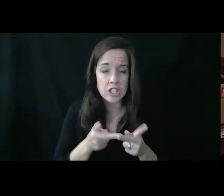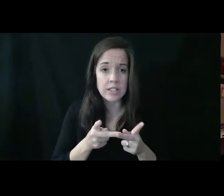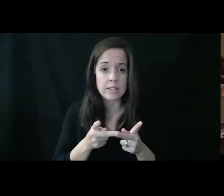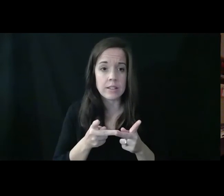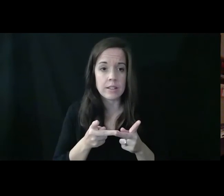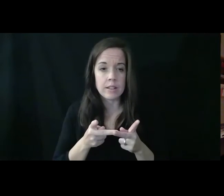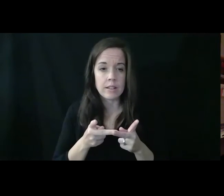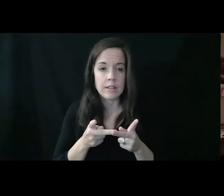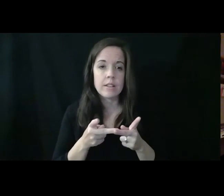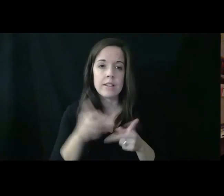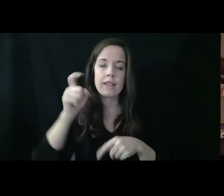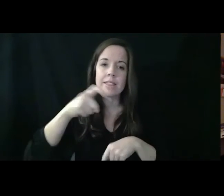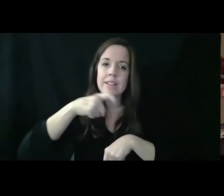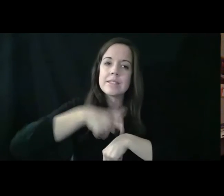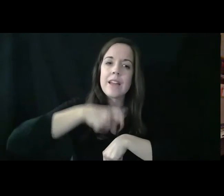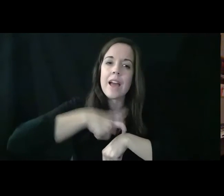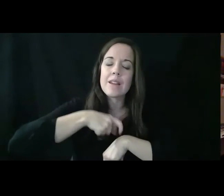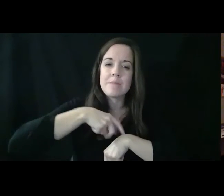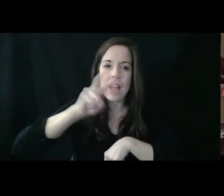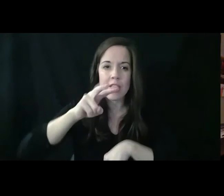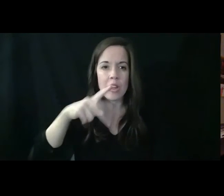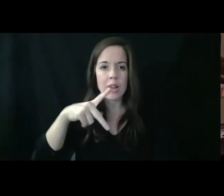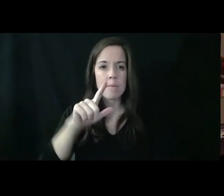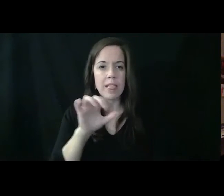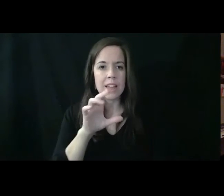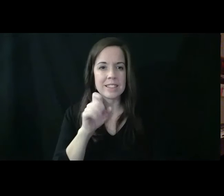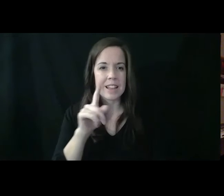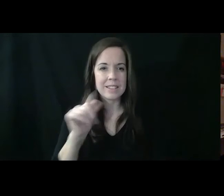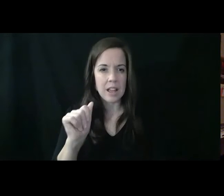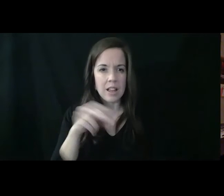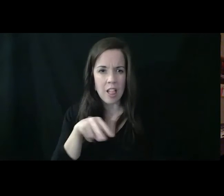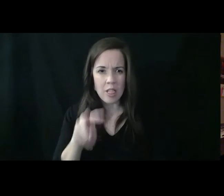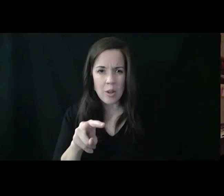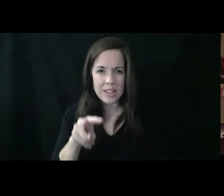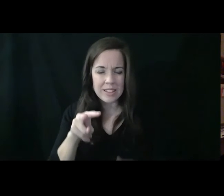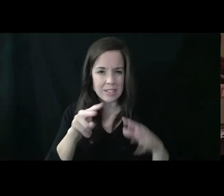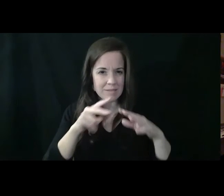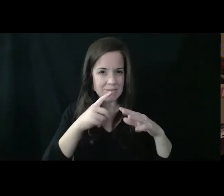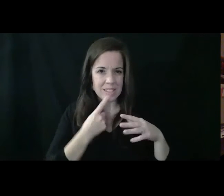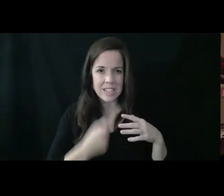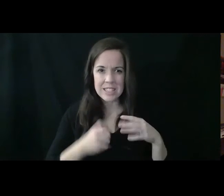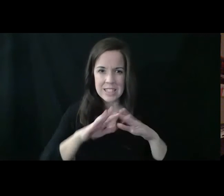This time, I look at the placenta, I look at the stained sheets, this time I look at the baby.